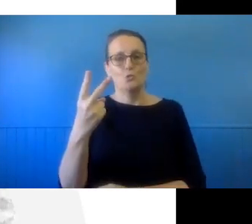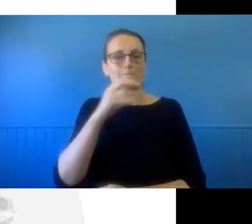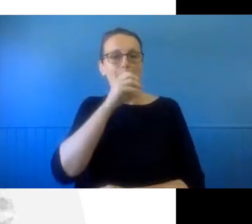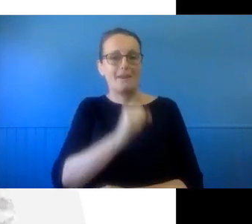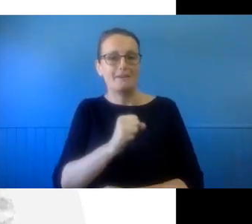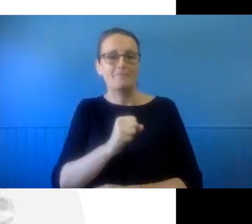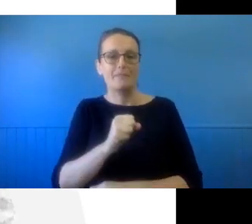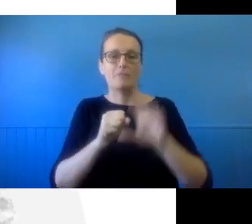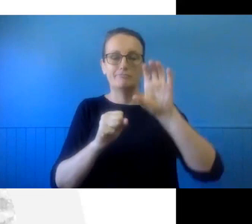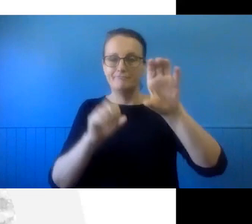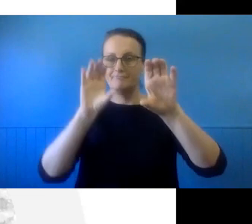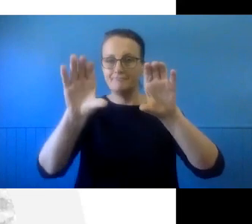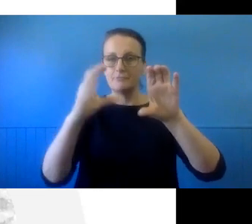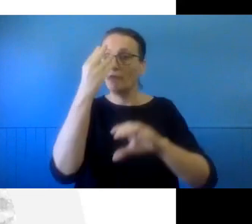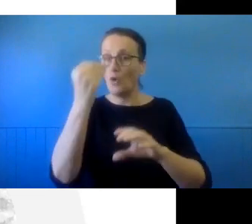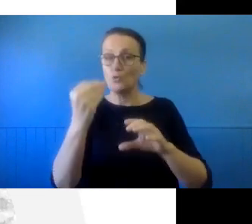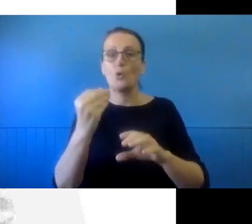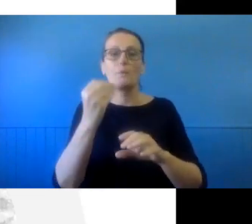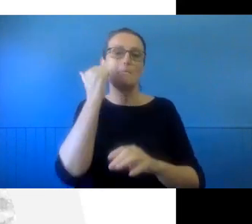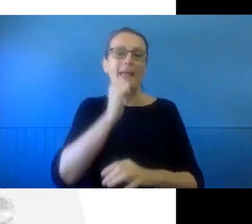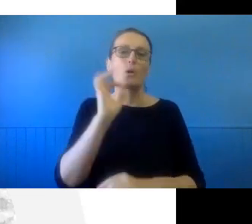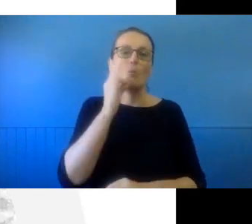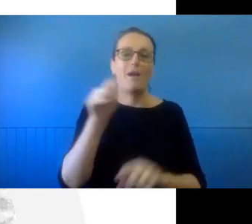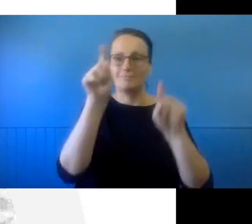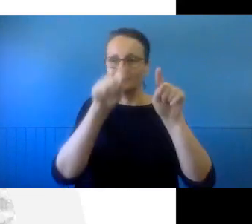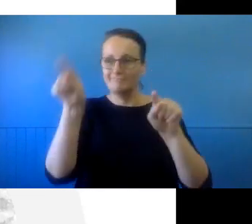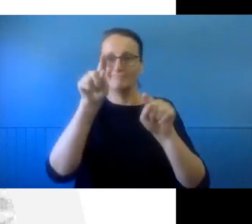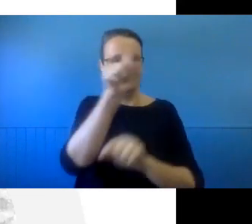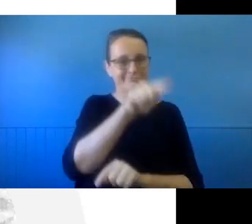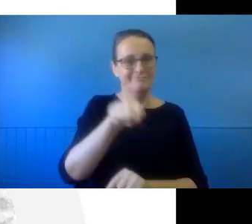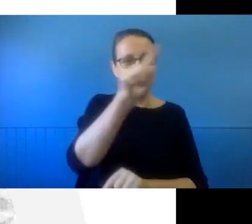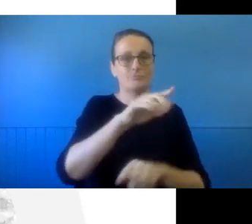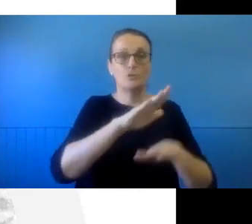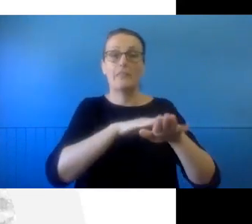and two photos both black and white images in circles. On the left is